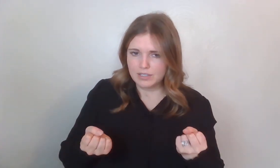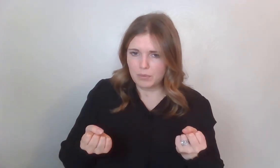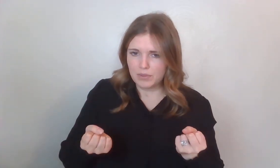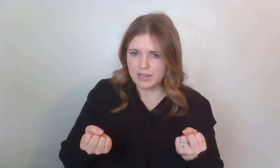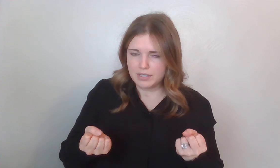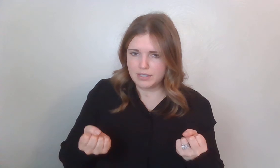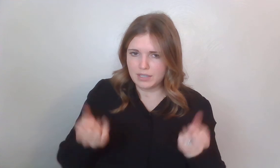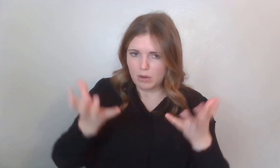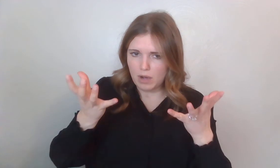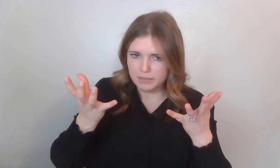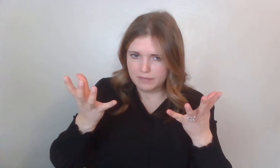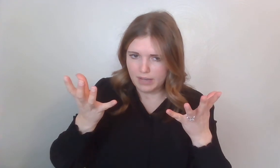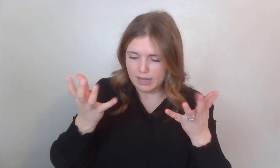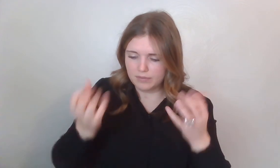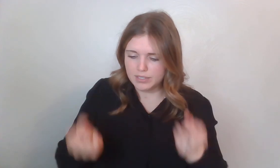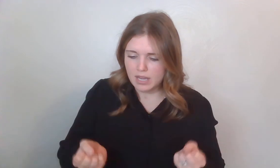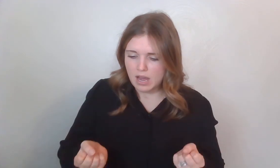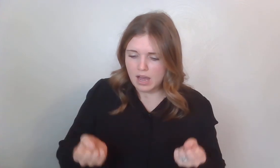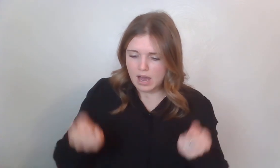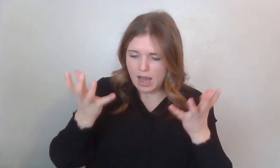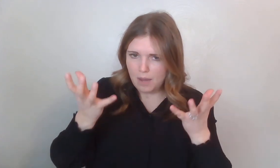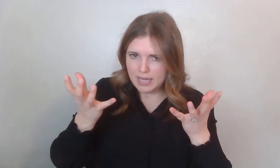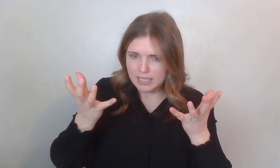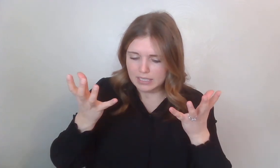Start with S's and go up to 5's HOW MANY?